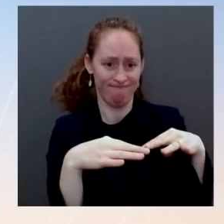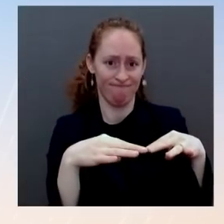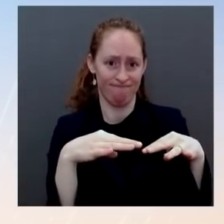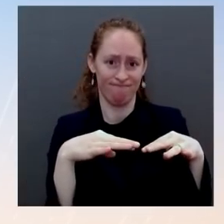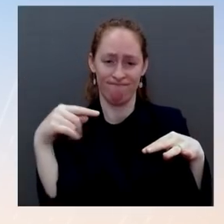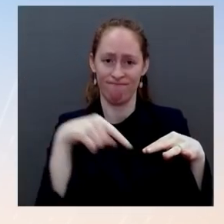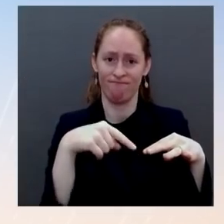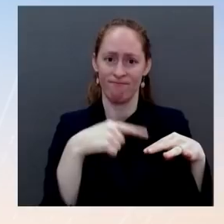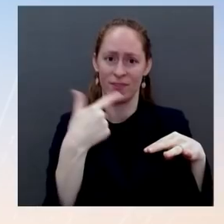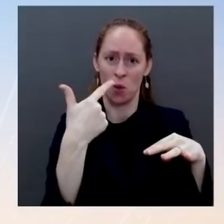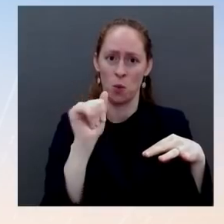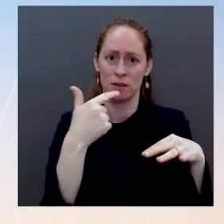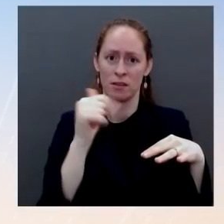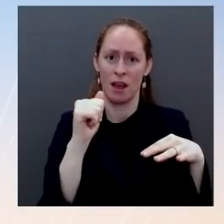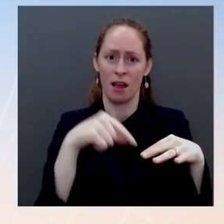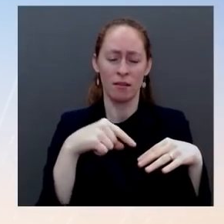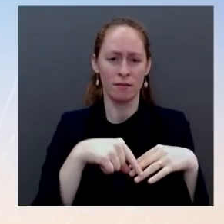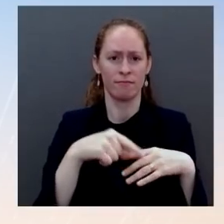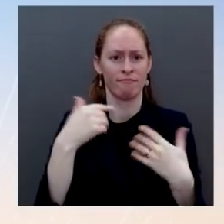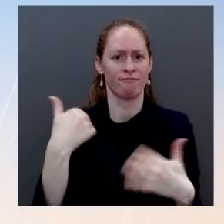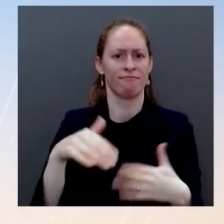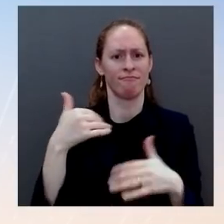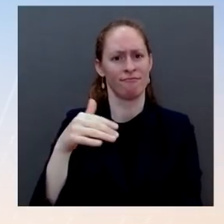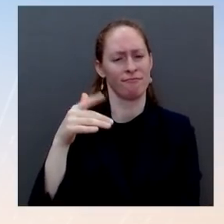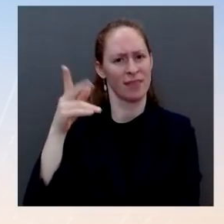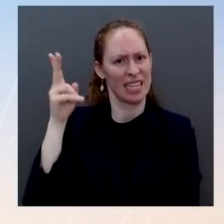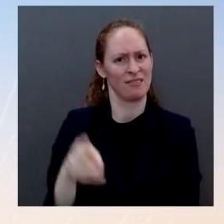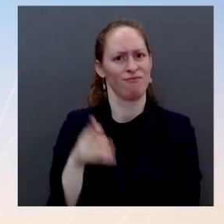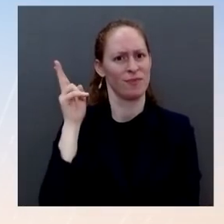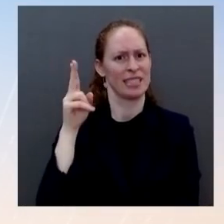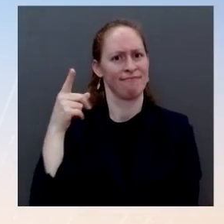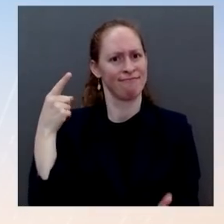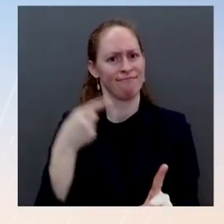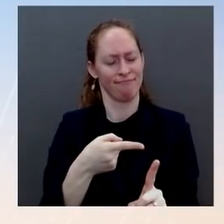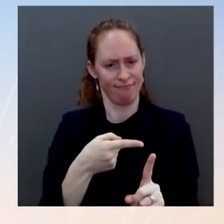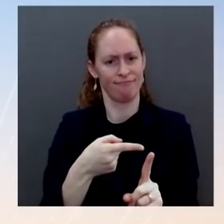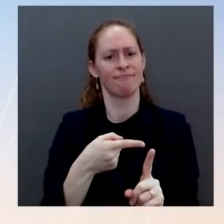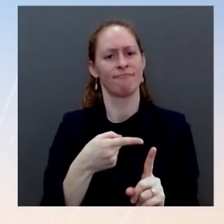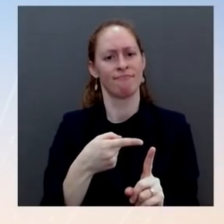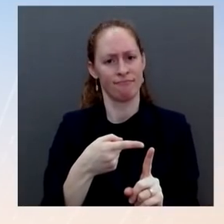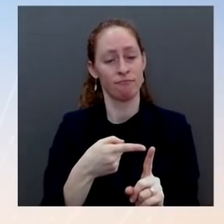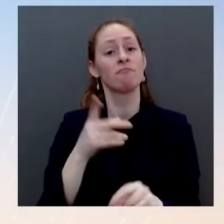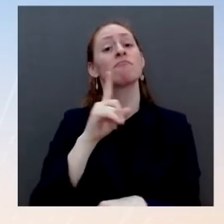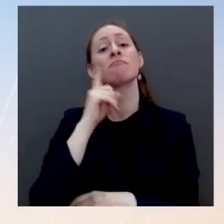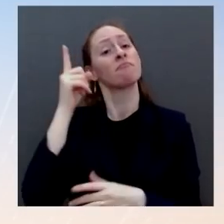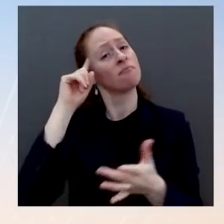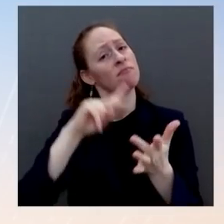is about the urgent need to pass legislation to protect the constitutional right to vote and the integrity of our elections.